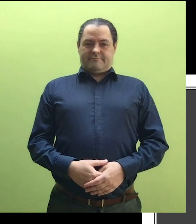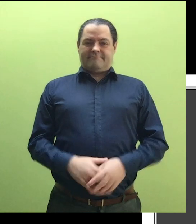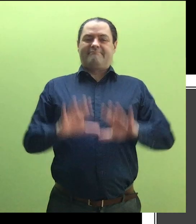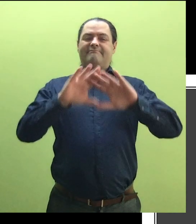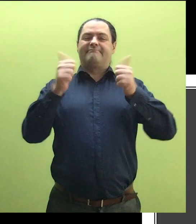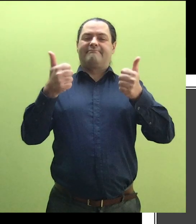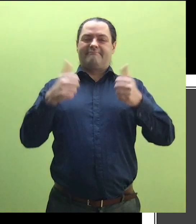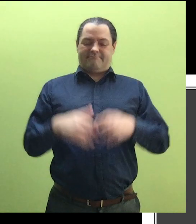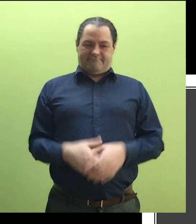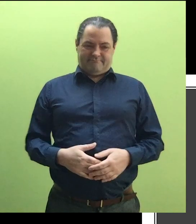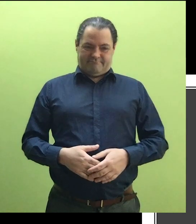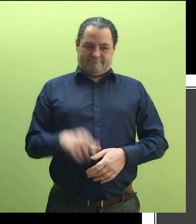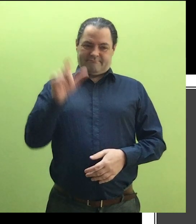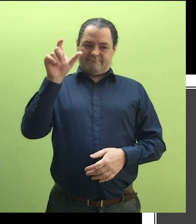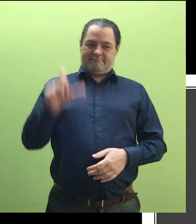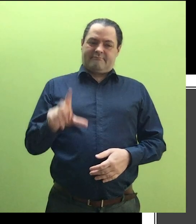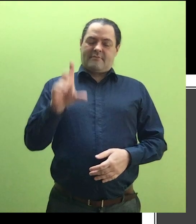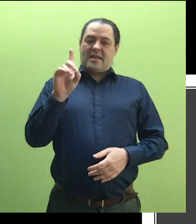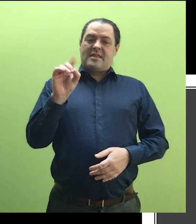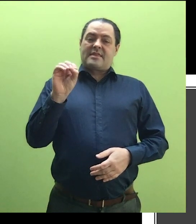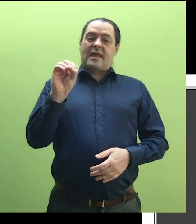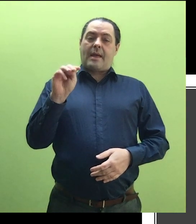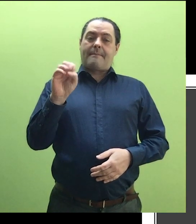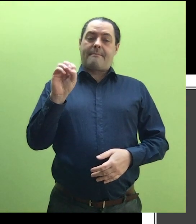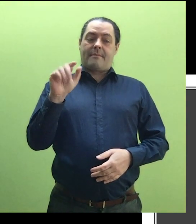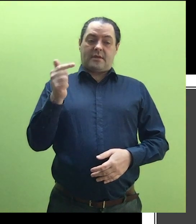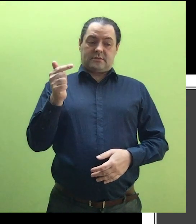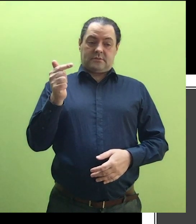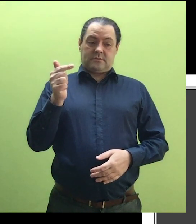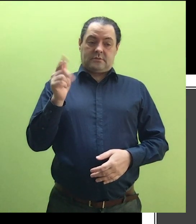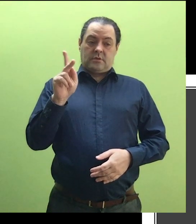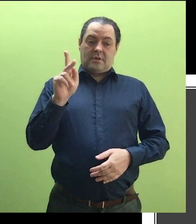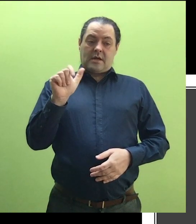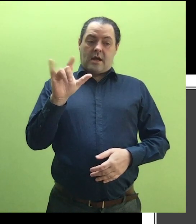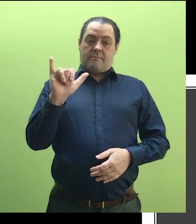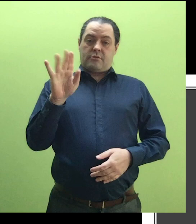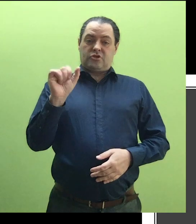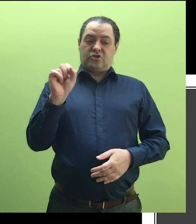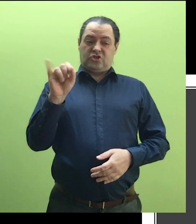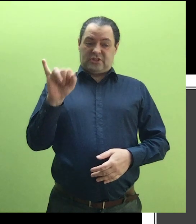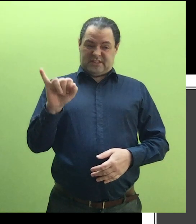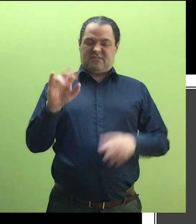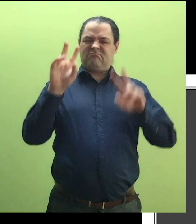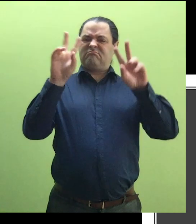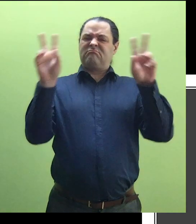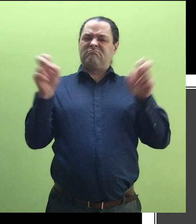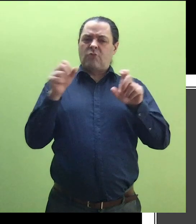Hello everyone, I am Demet Kayabaşı. And this is our talk titled the causative-inchoative alternation in Turkish Sign